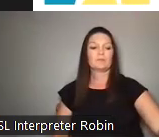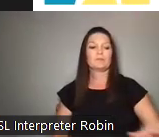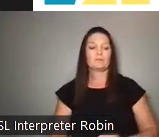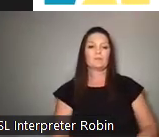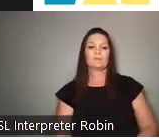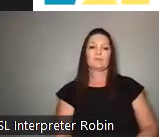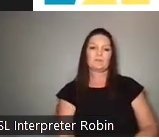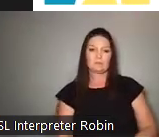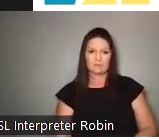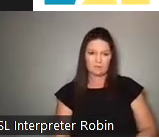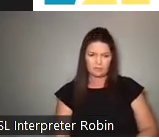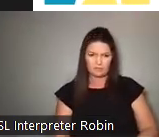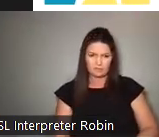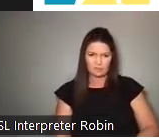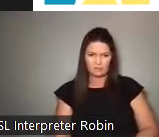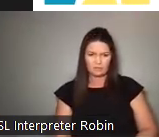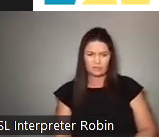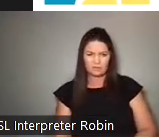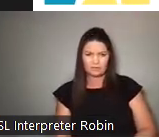»BLAISE BRYANT: You might